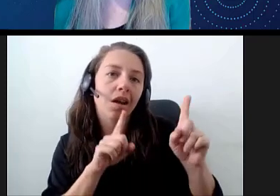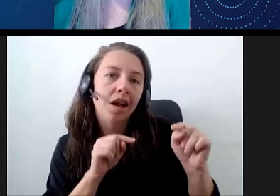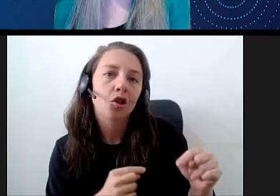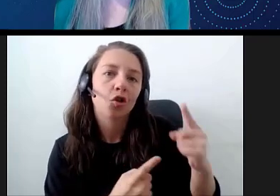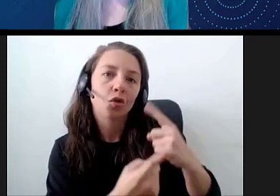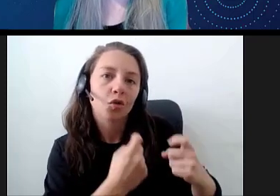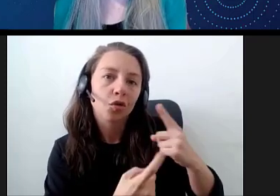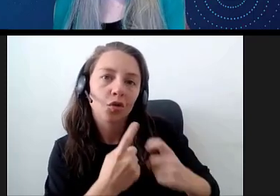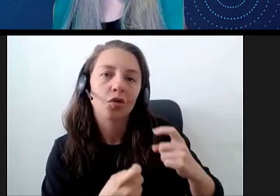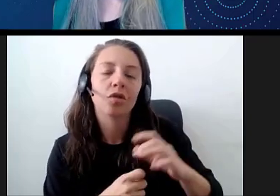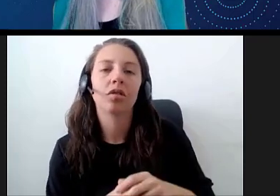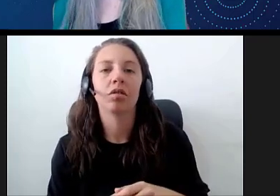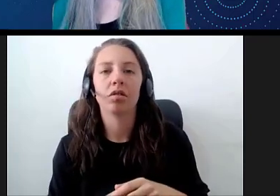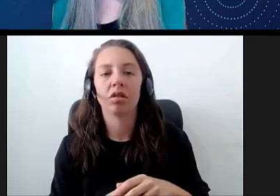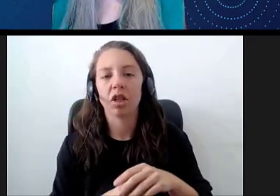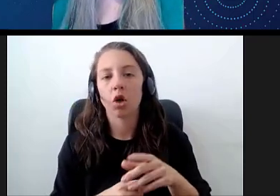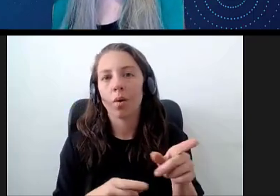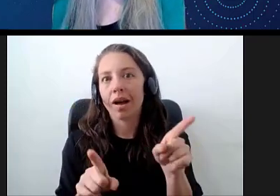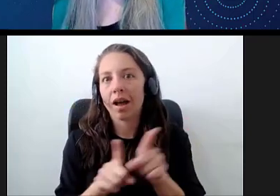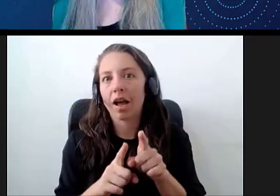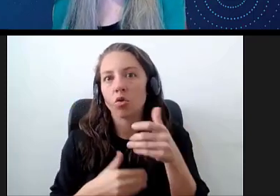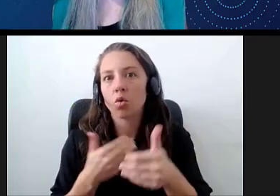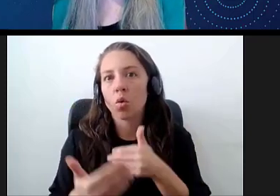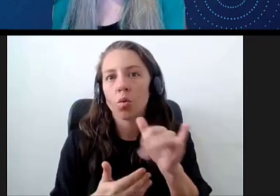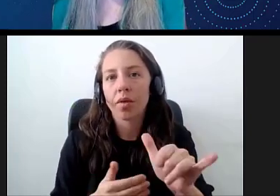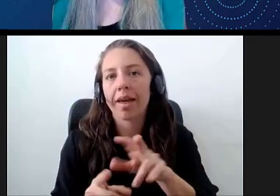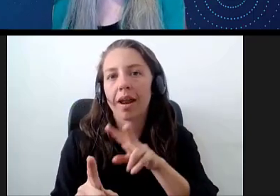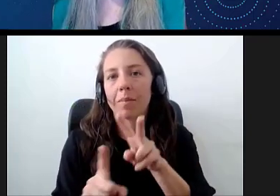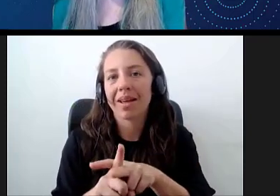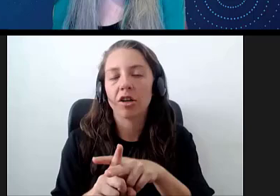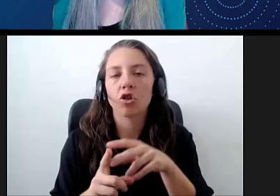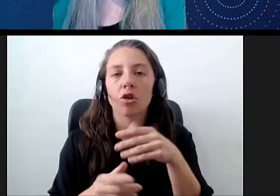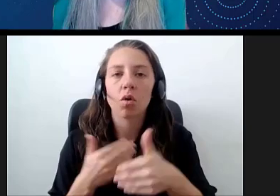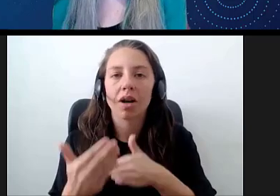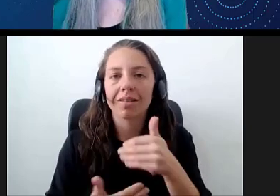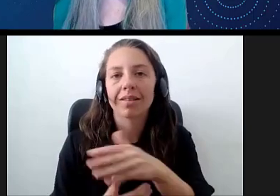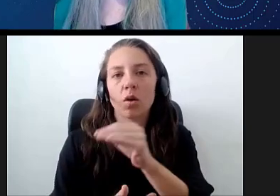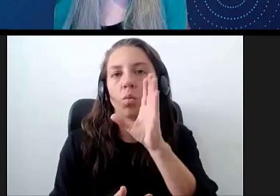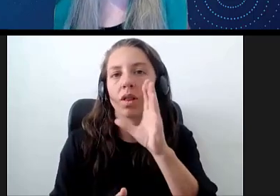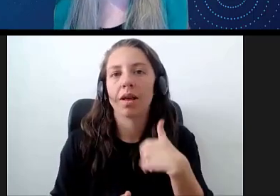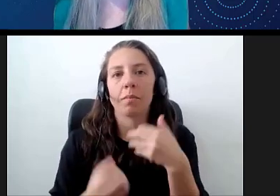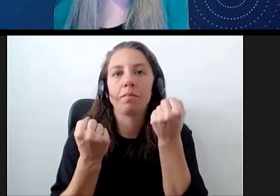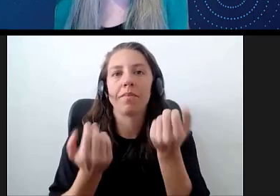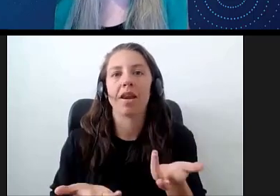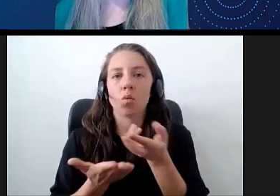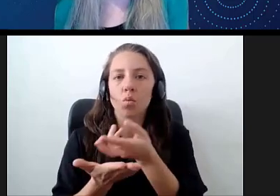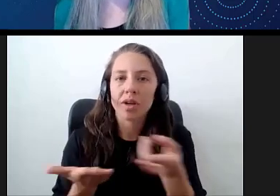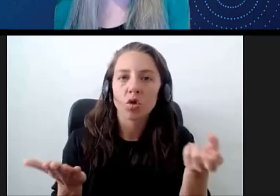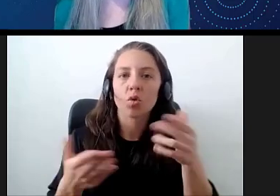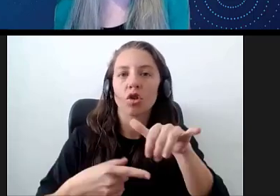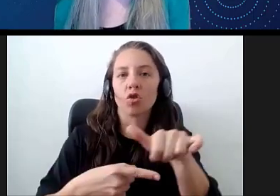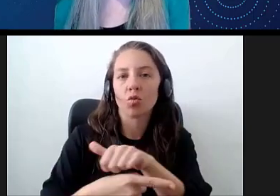as people continue through the application process. And of course, we'll have lots of resources and training for reviewers planned as well.